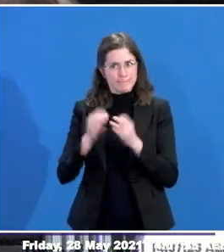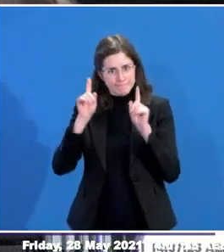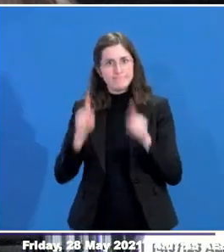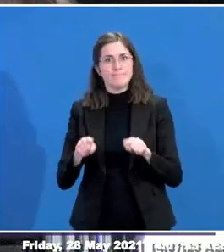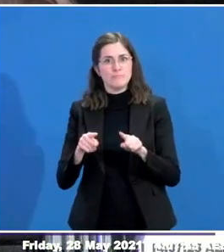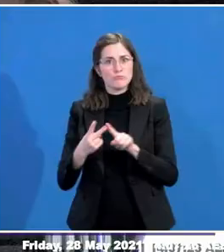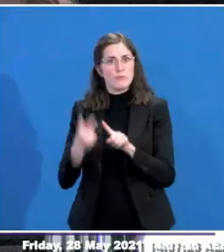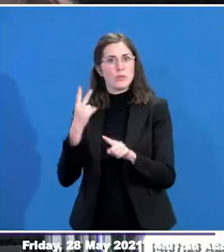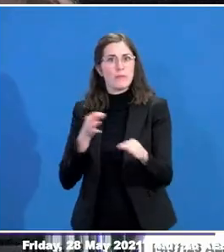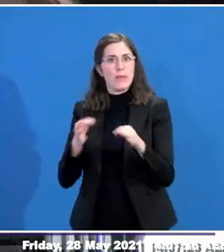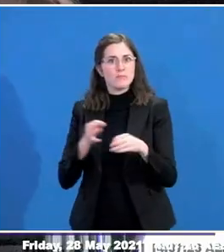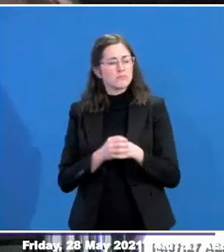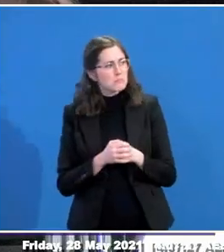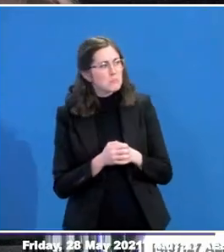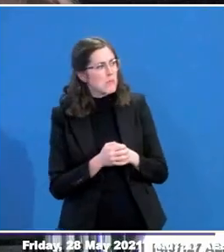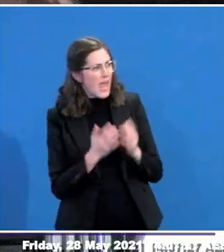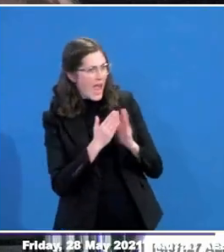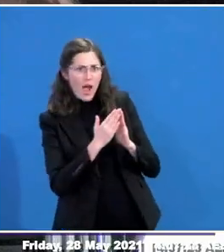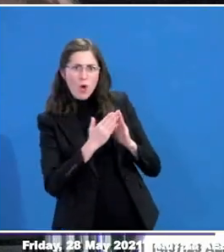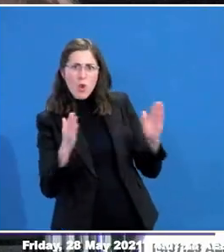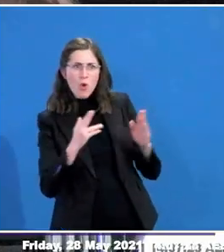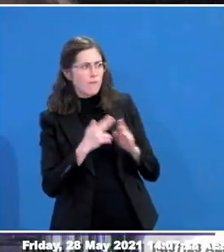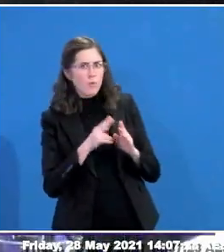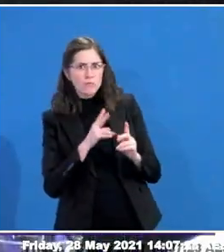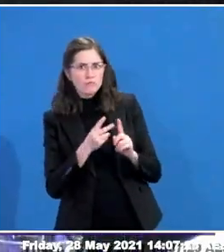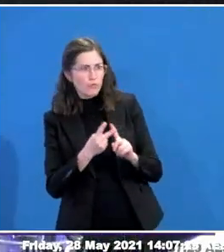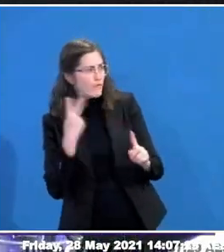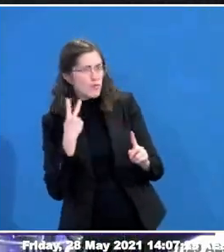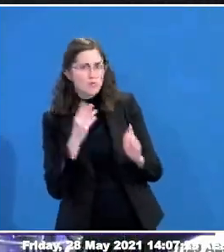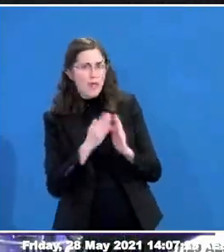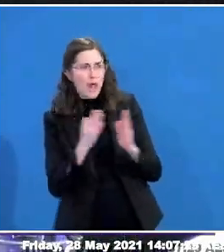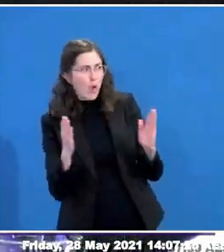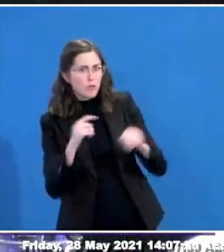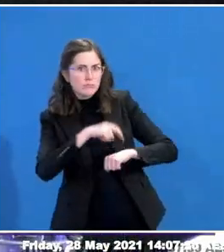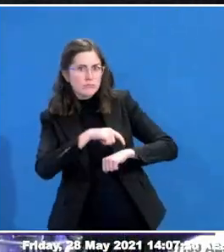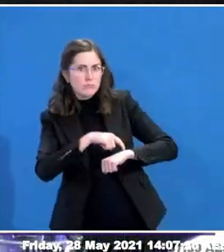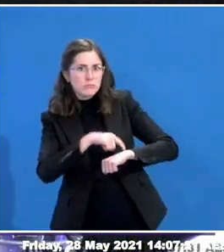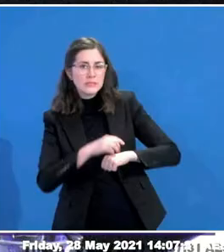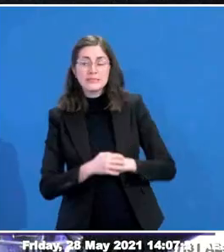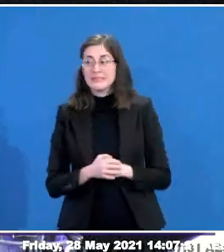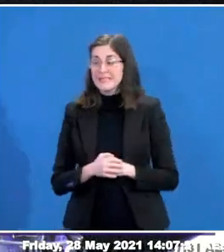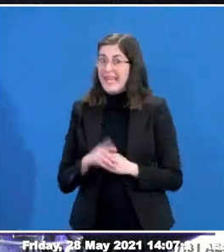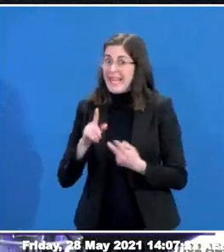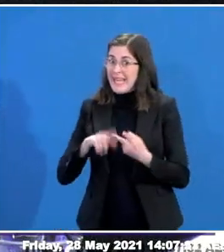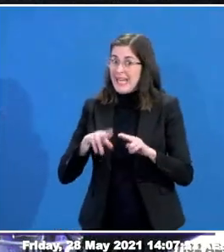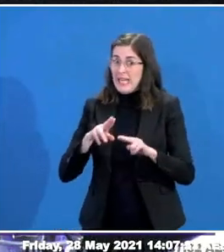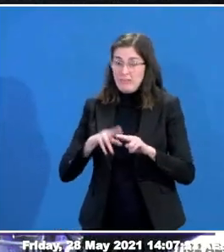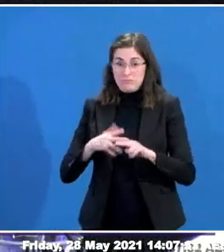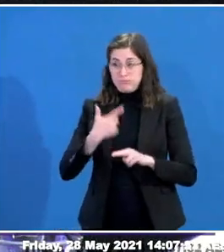What is the usual turnaround time on applications of that kind? MR McNAUGHTON: Where there is an immediate crisis, those things